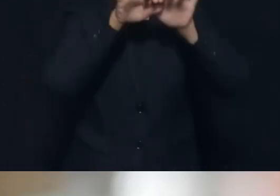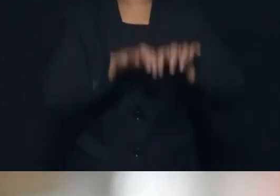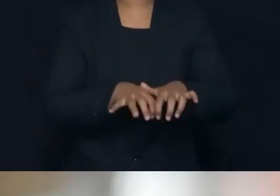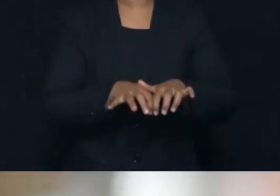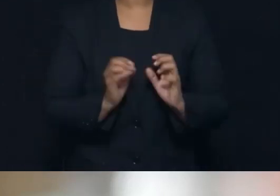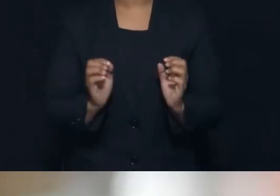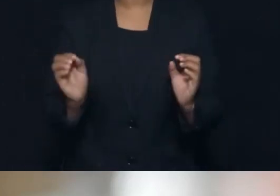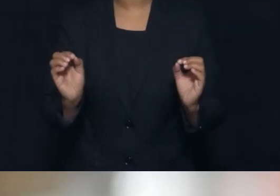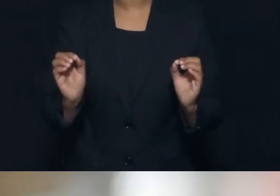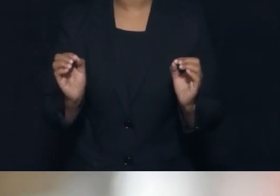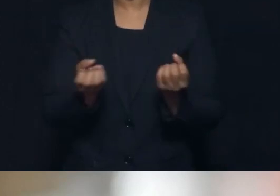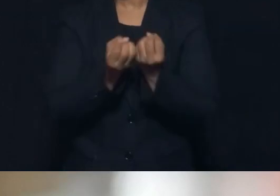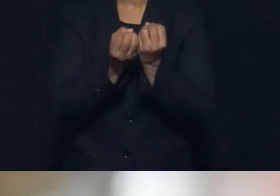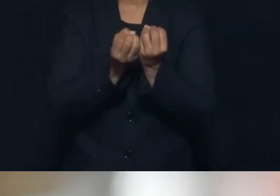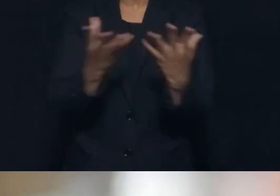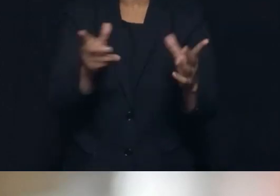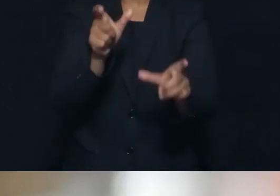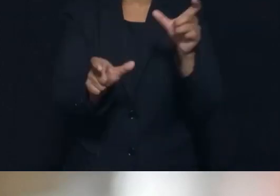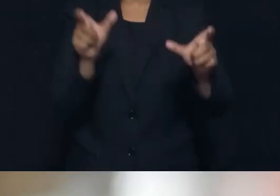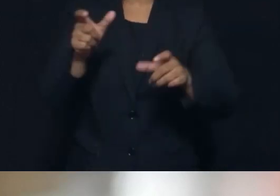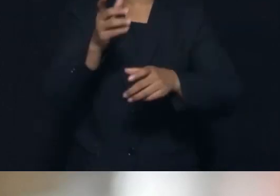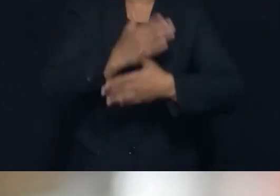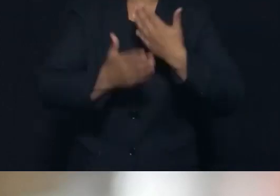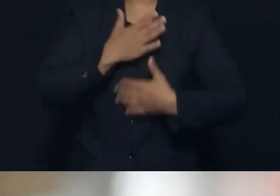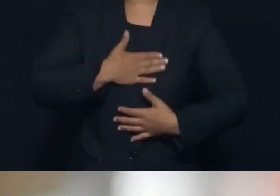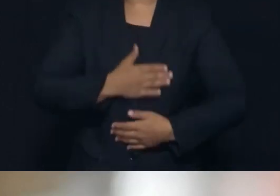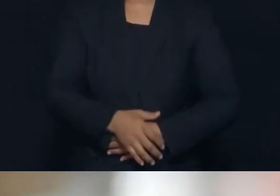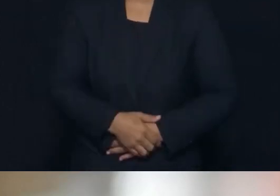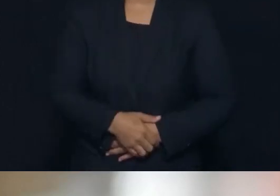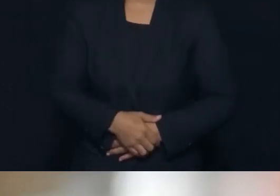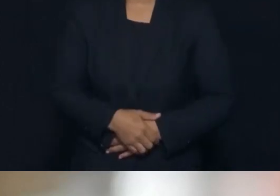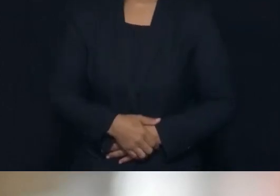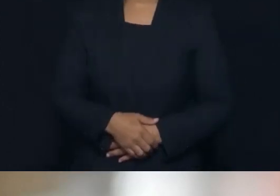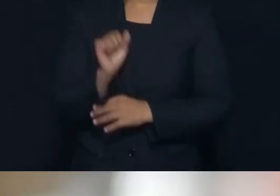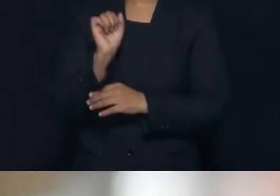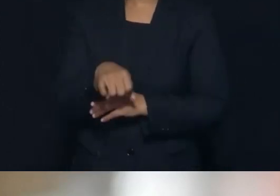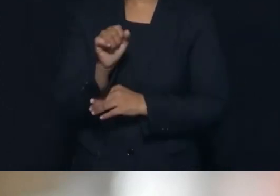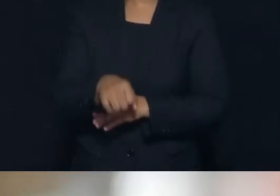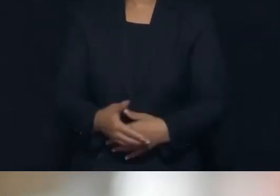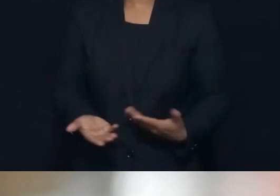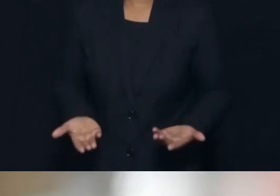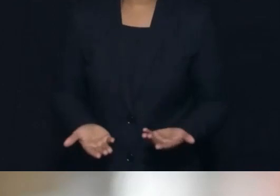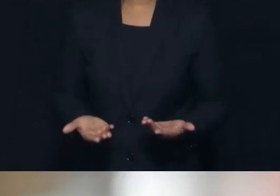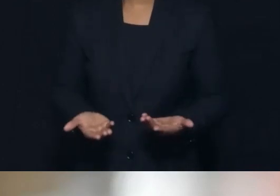Then we will give the panel the chance to response. Goodmorning, I am Giampierro Griffo.